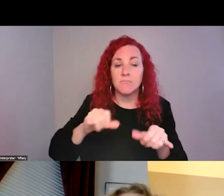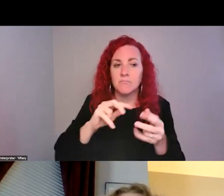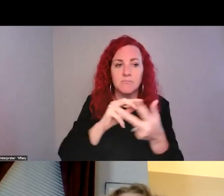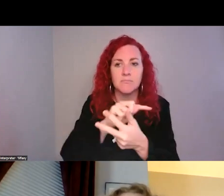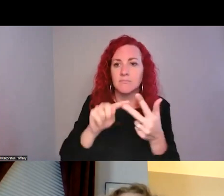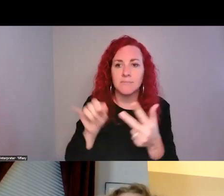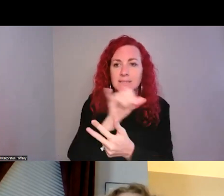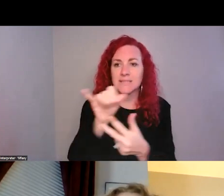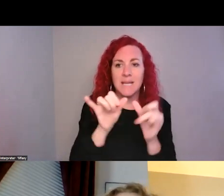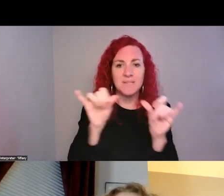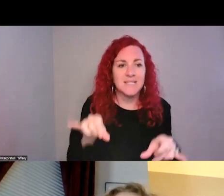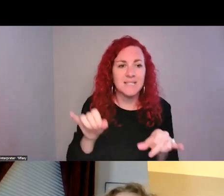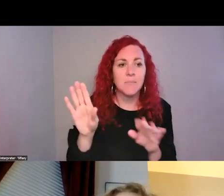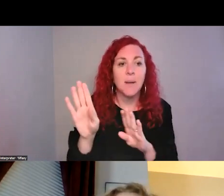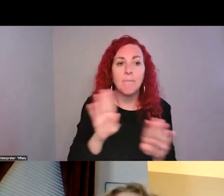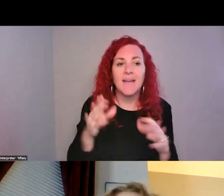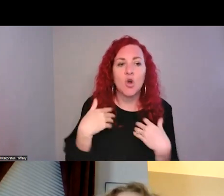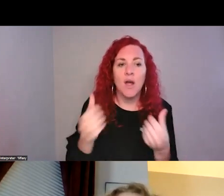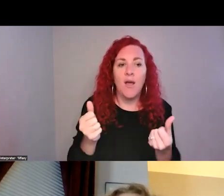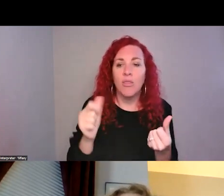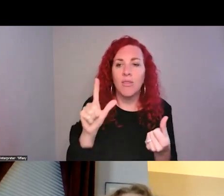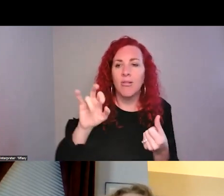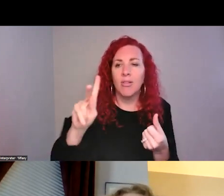BEHAVIORAL HEALTH LINK SOFTWARE FOR THE CARE TRAFFIC CONTROL.